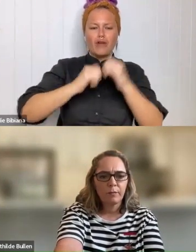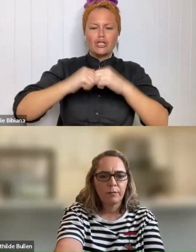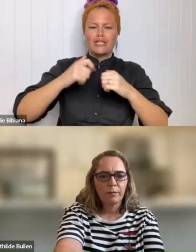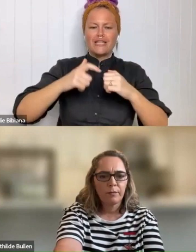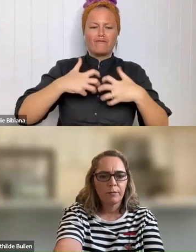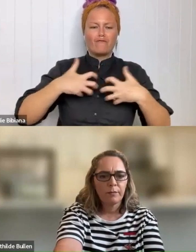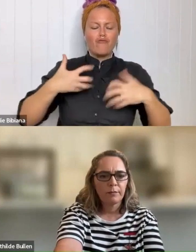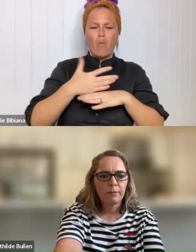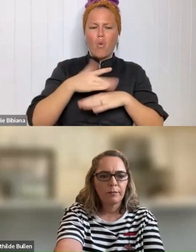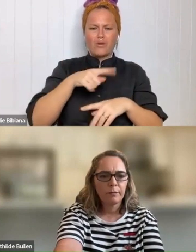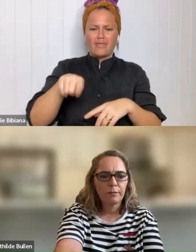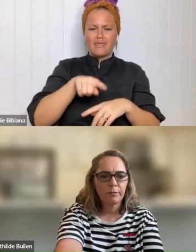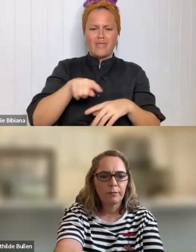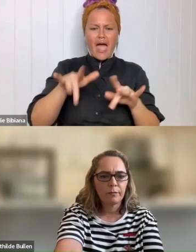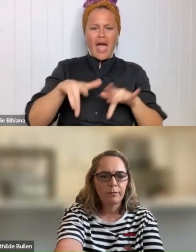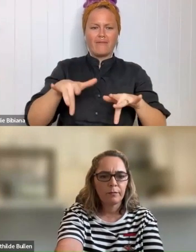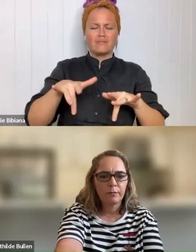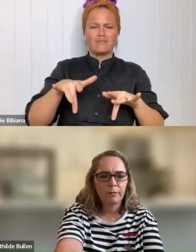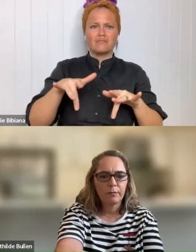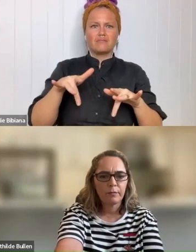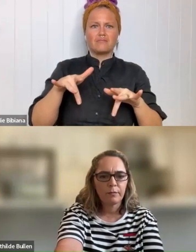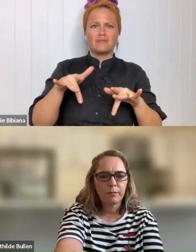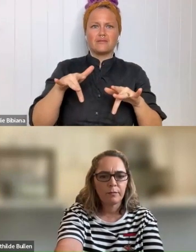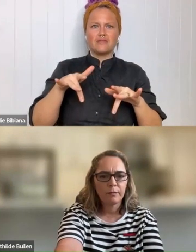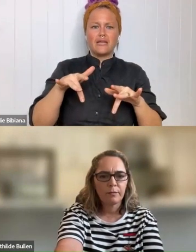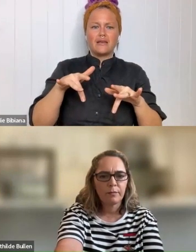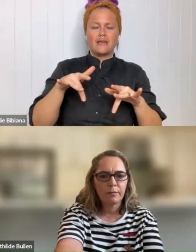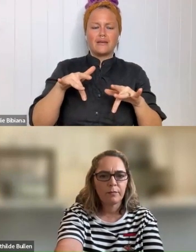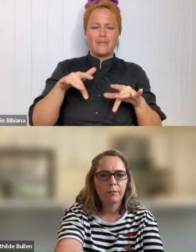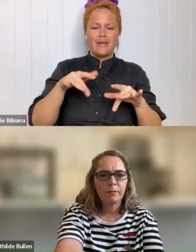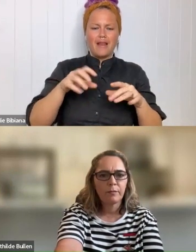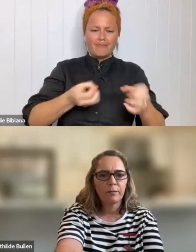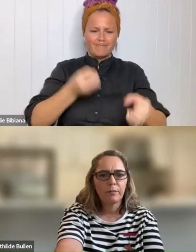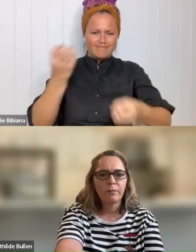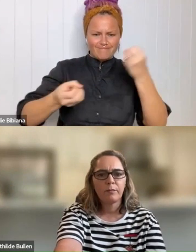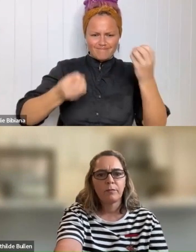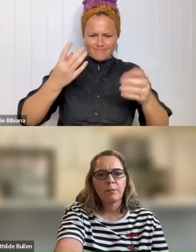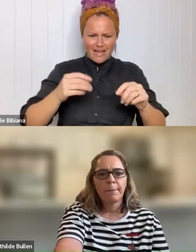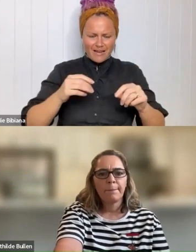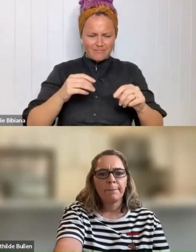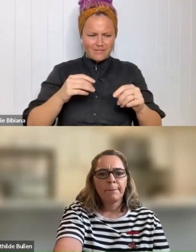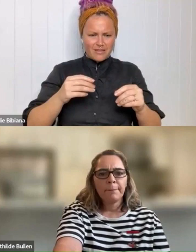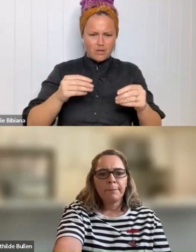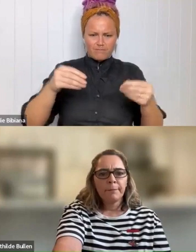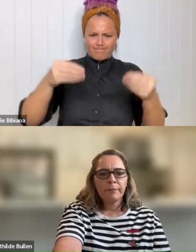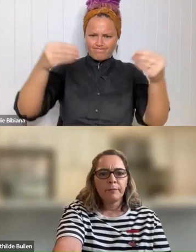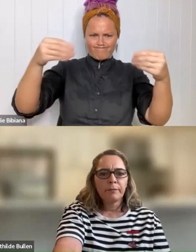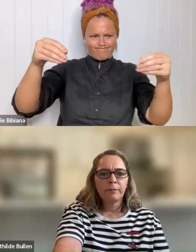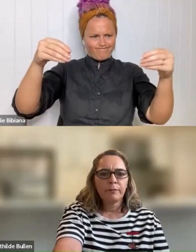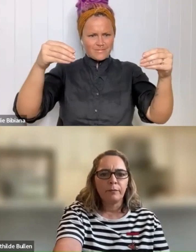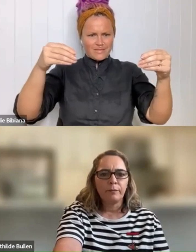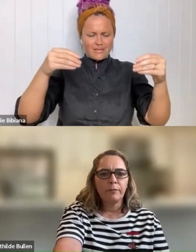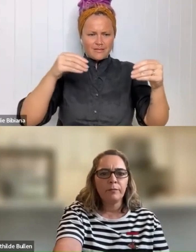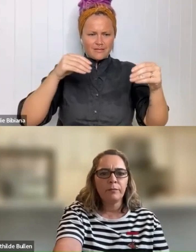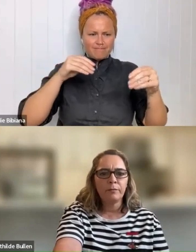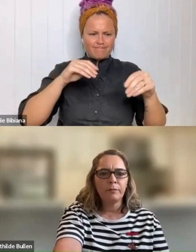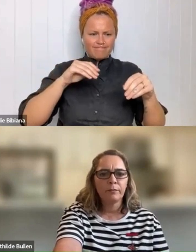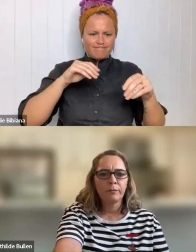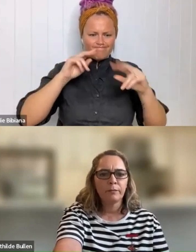been really reflected on and I guess, interrogated or changes